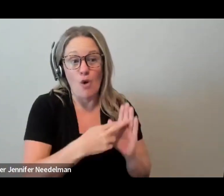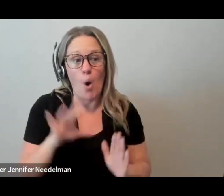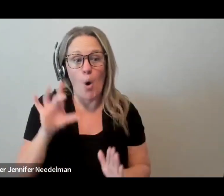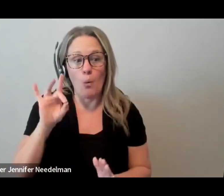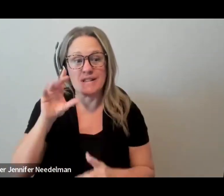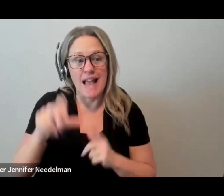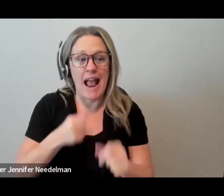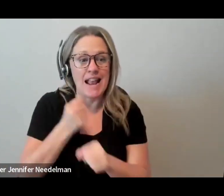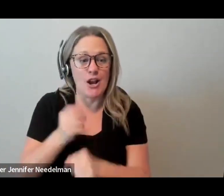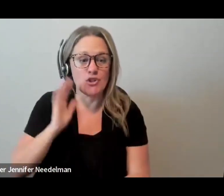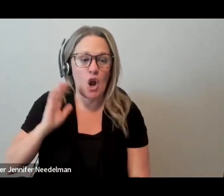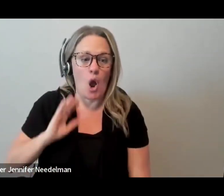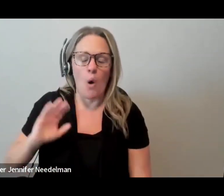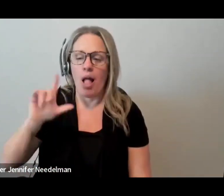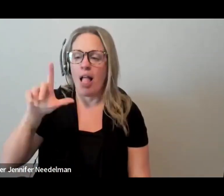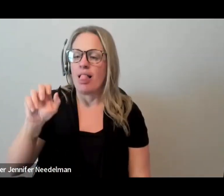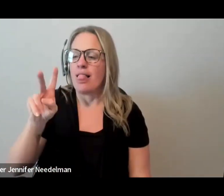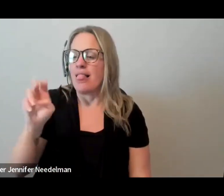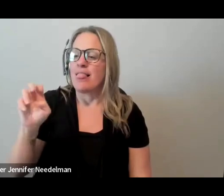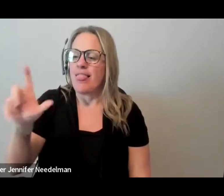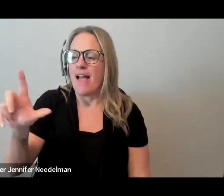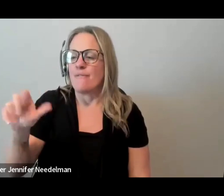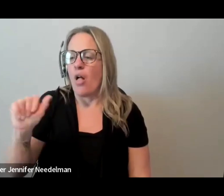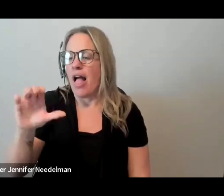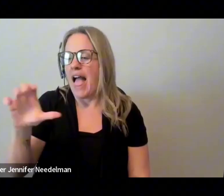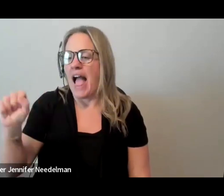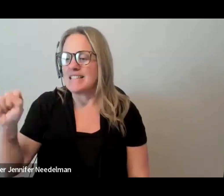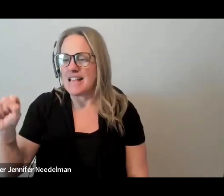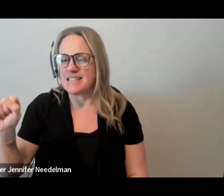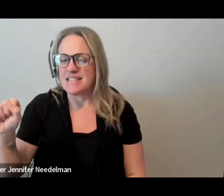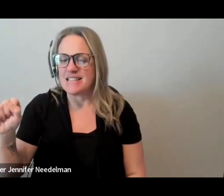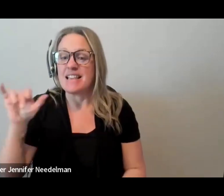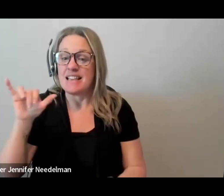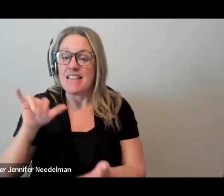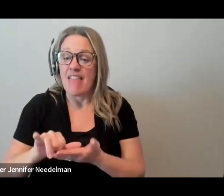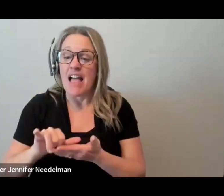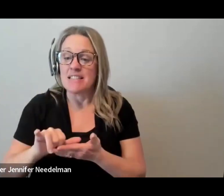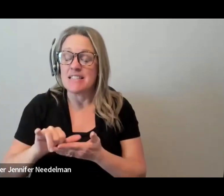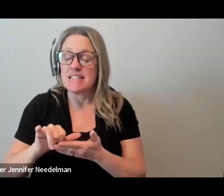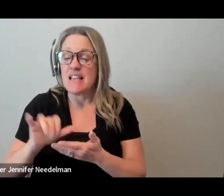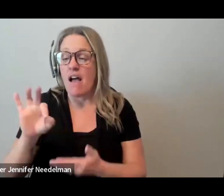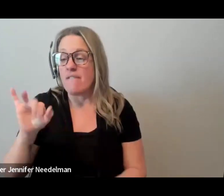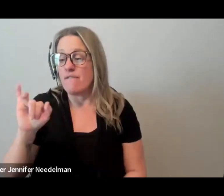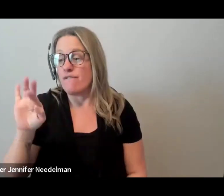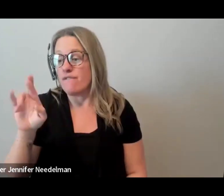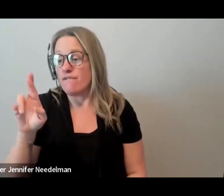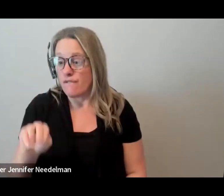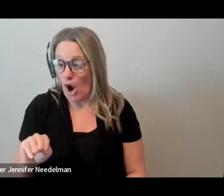Access, a consulting firm that is hired by other companies to test